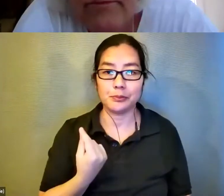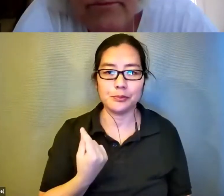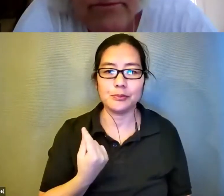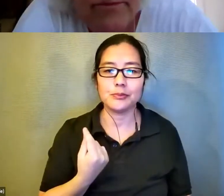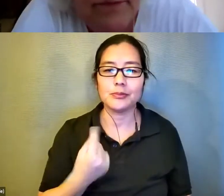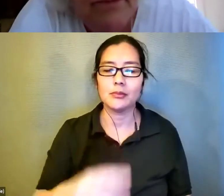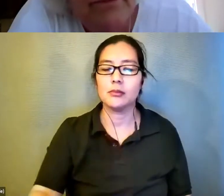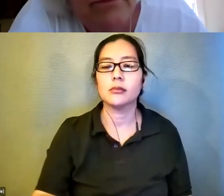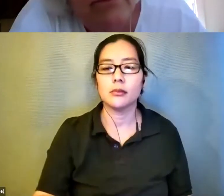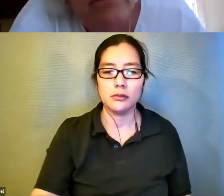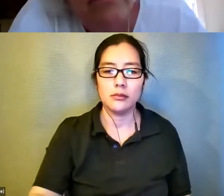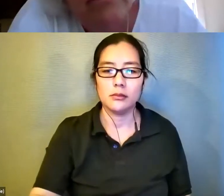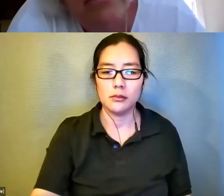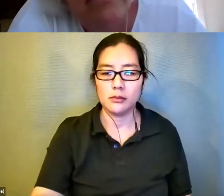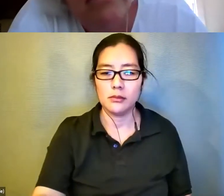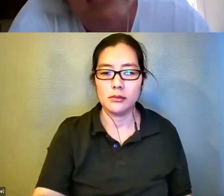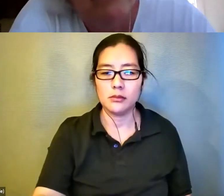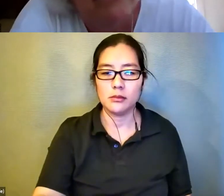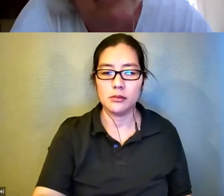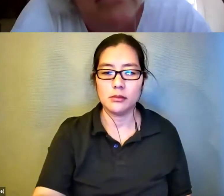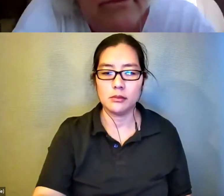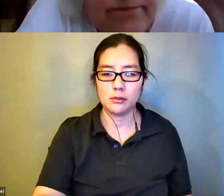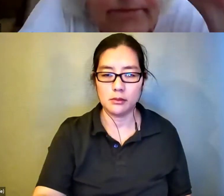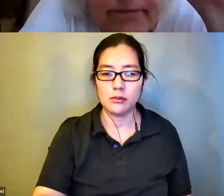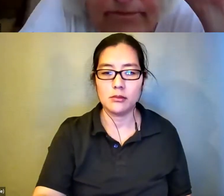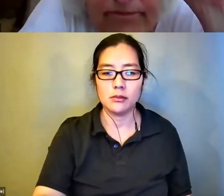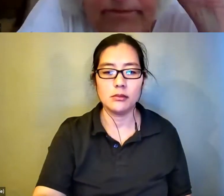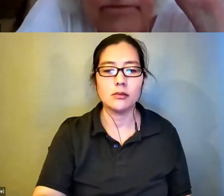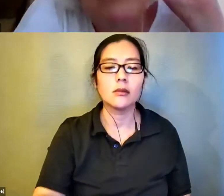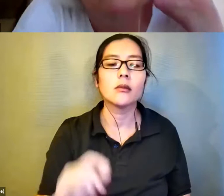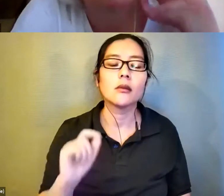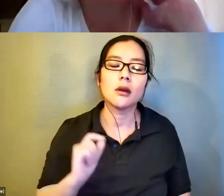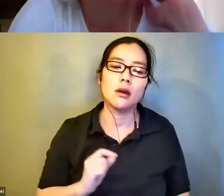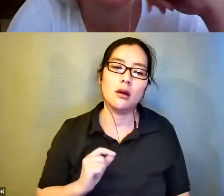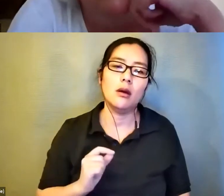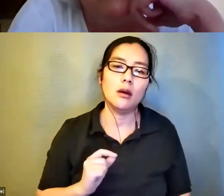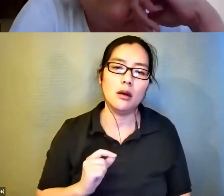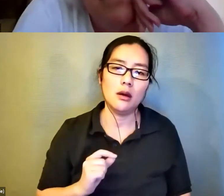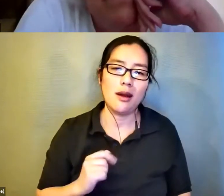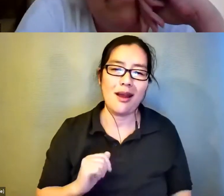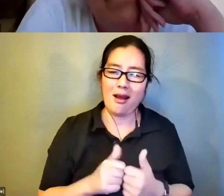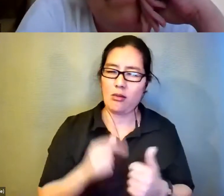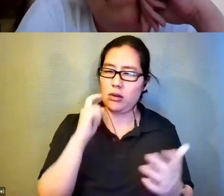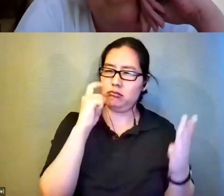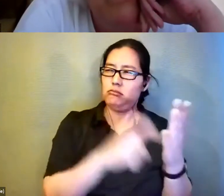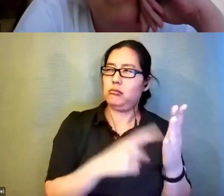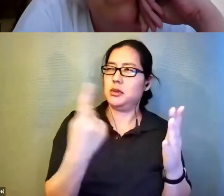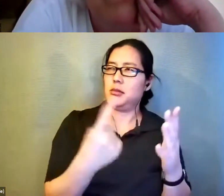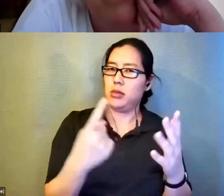tell -- to tell how I know if something is working is